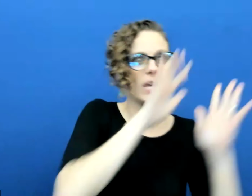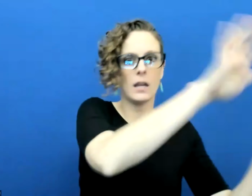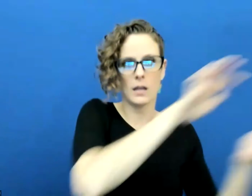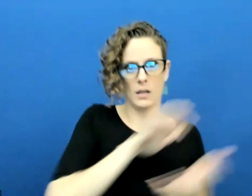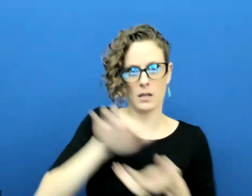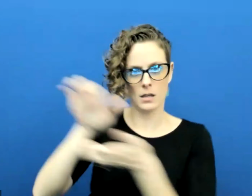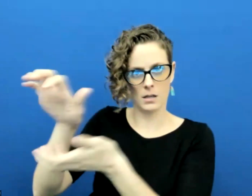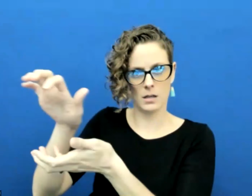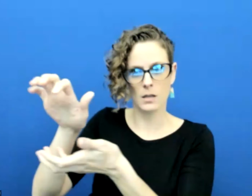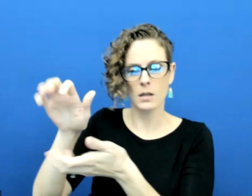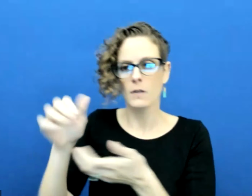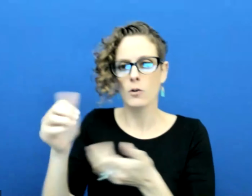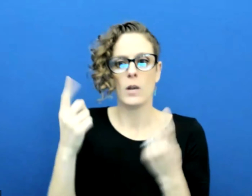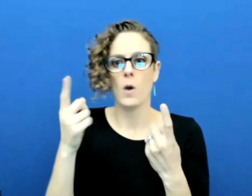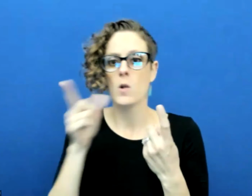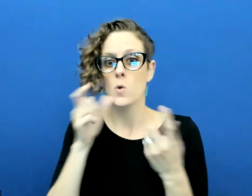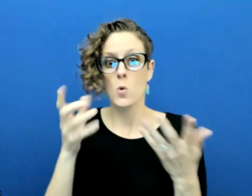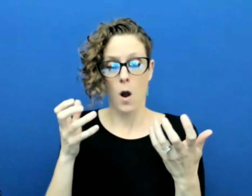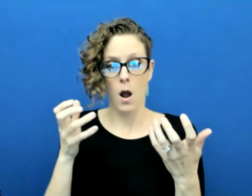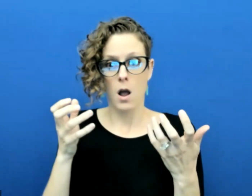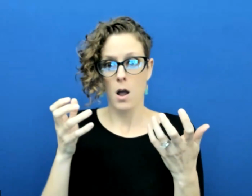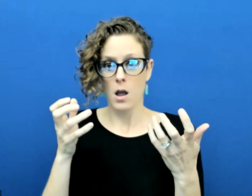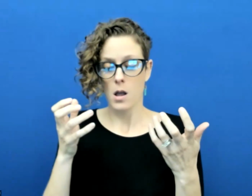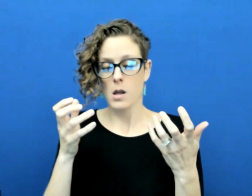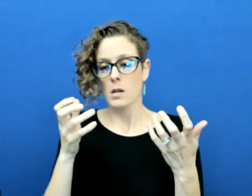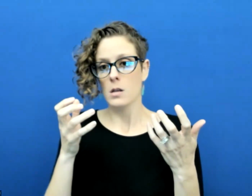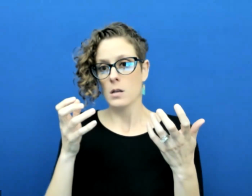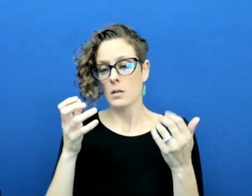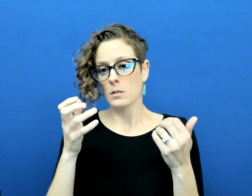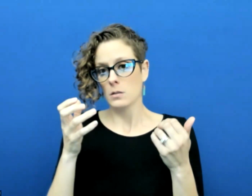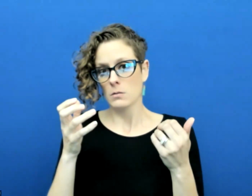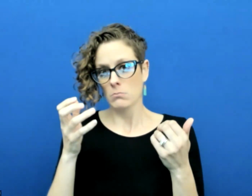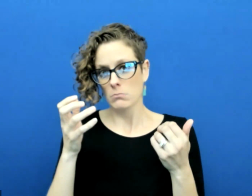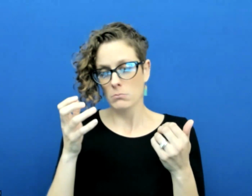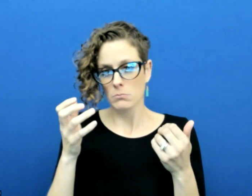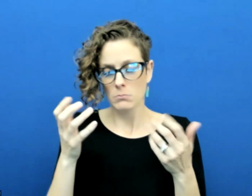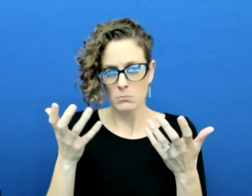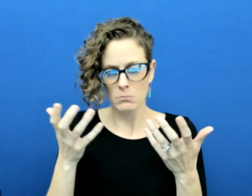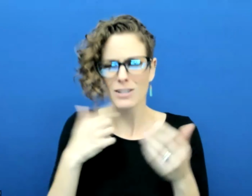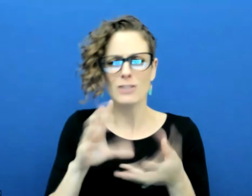know for anyone who wants to put in a SmartThings Hub there are 10 people who've done a bunch of